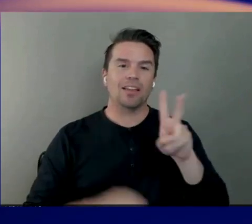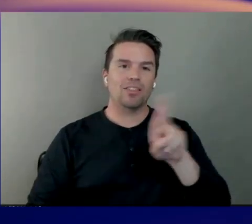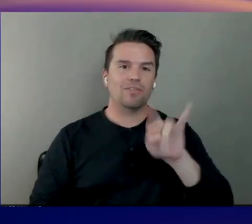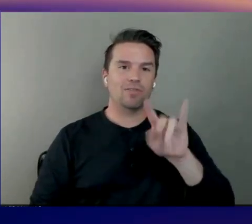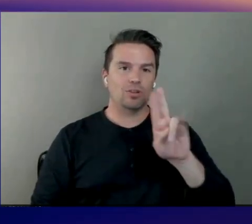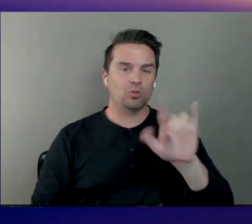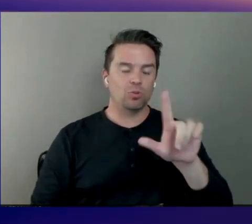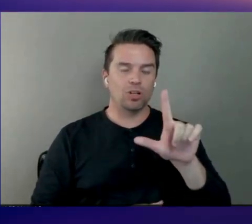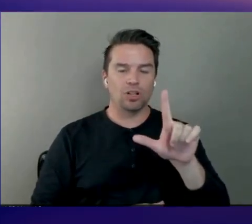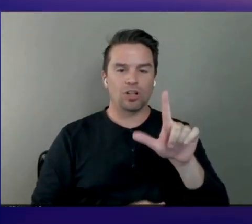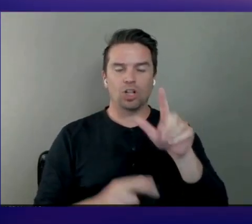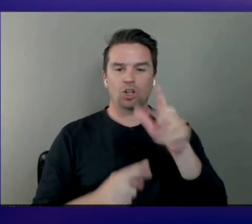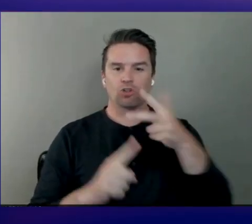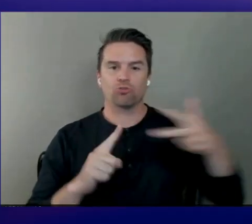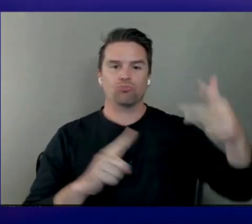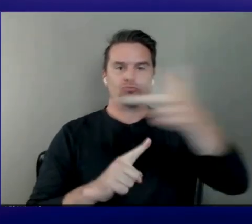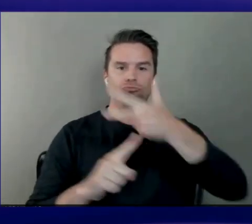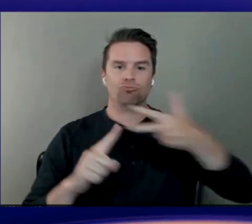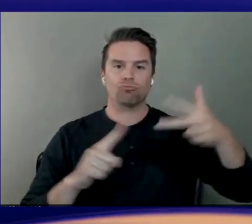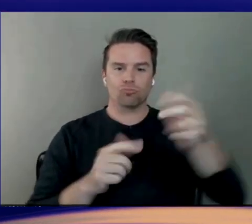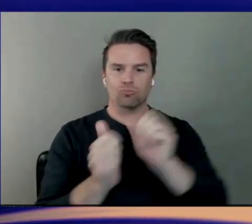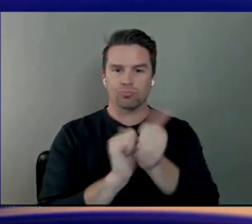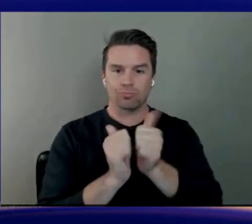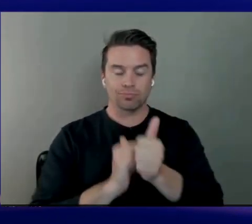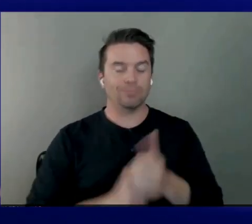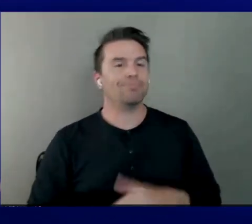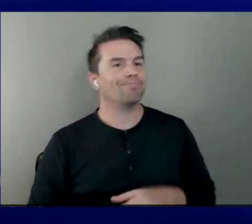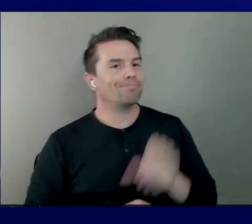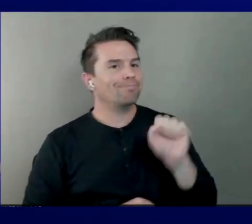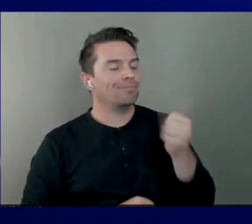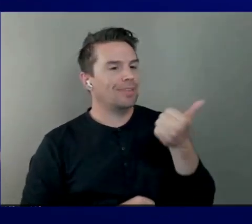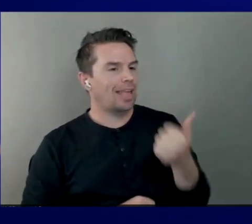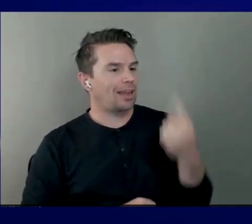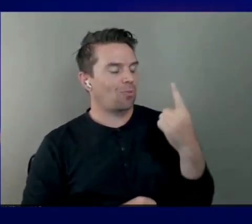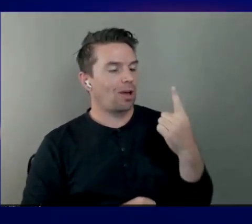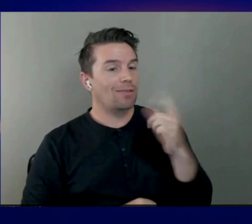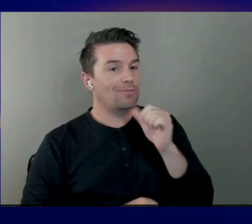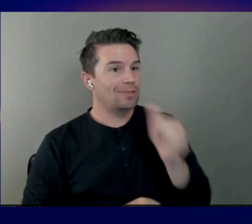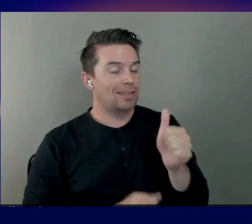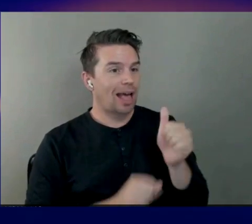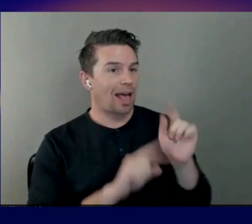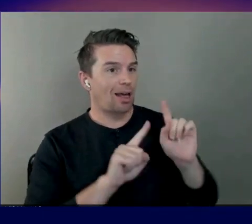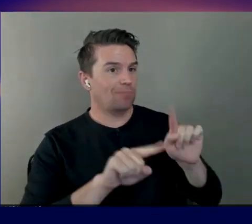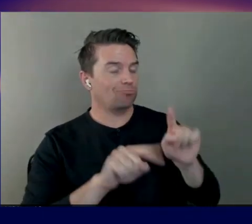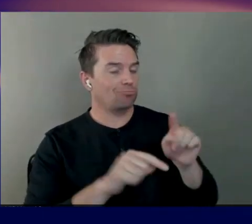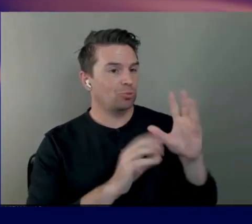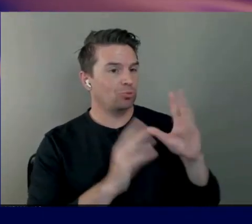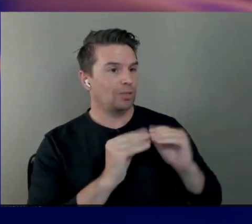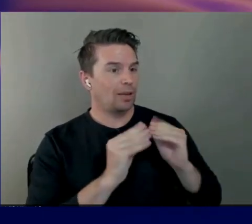Yeah, so for anyone that is not currently at a Summit, you can participate from anywhere in the world